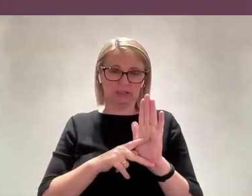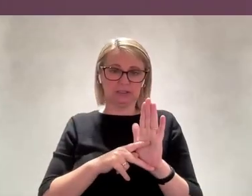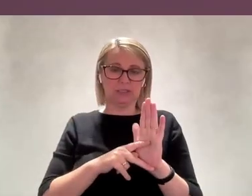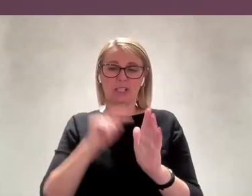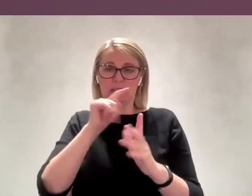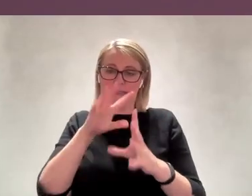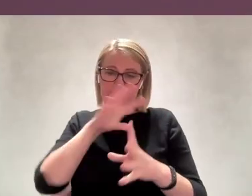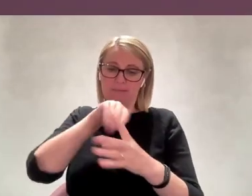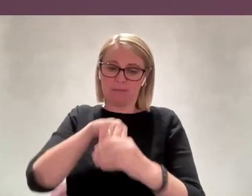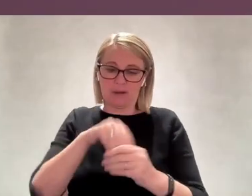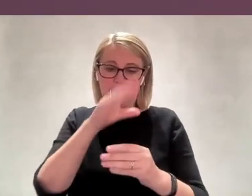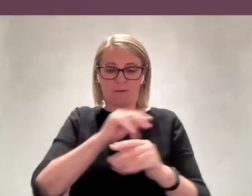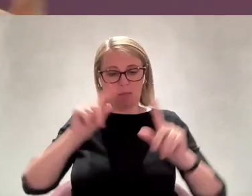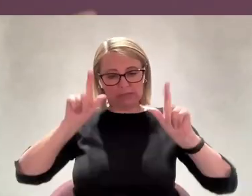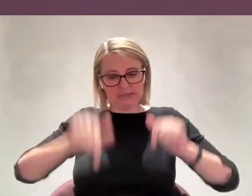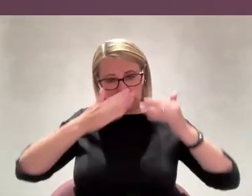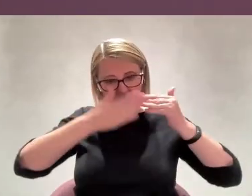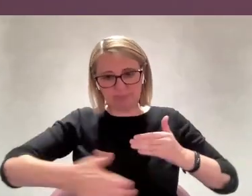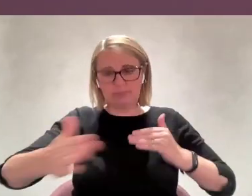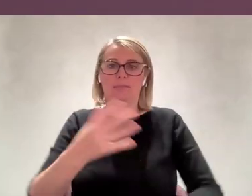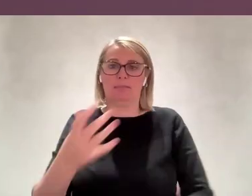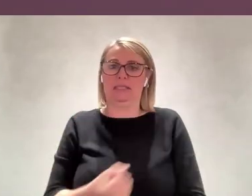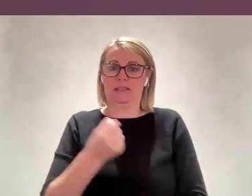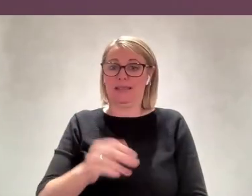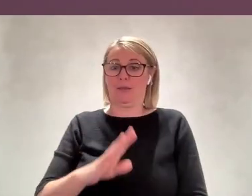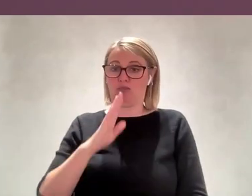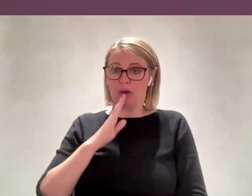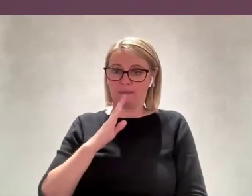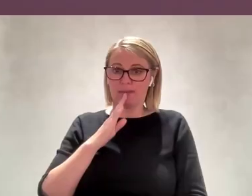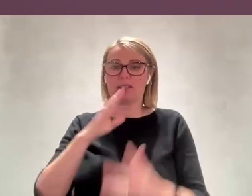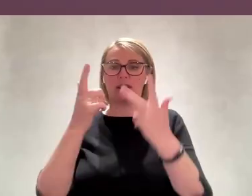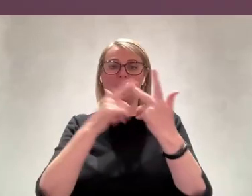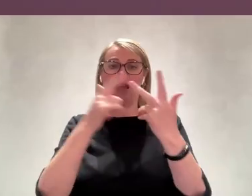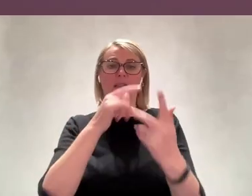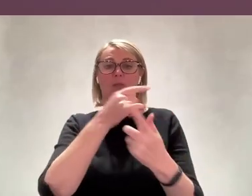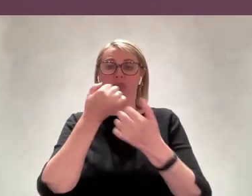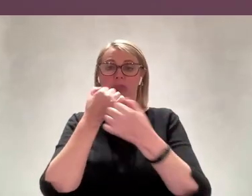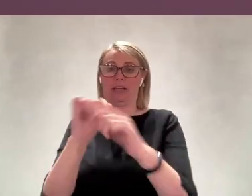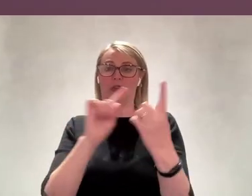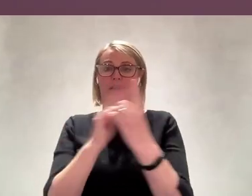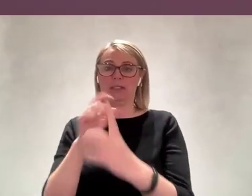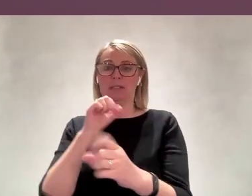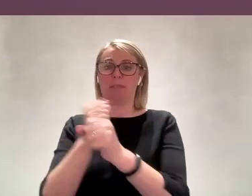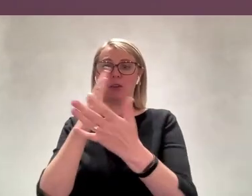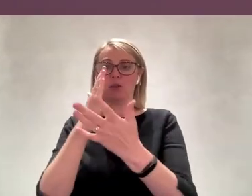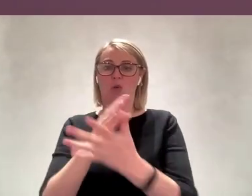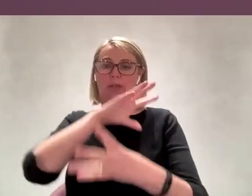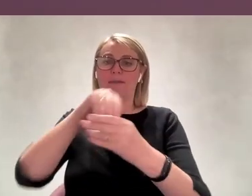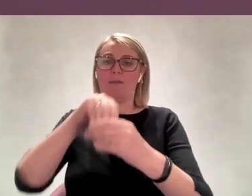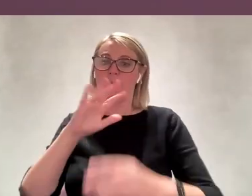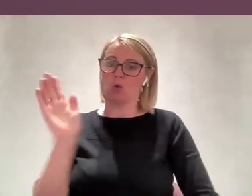it's about embedding from the outset the privacy and other protections into all of the work that you do.